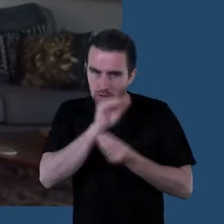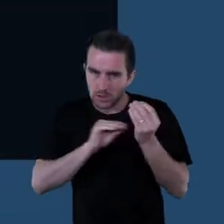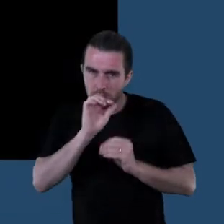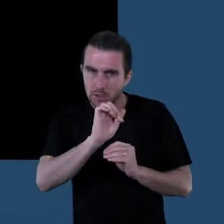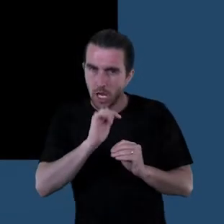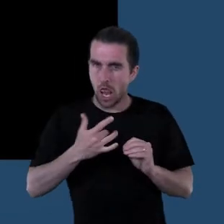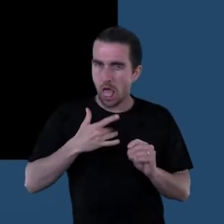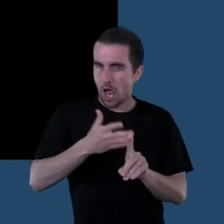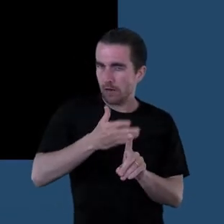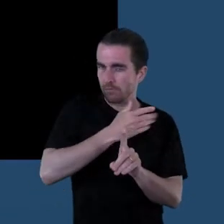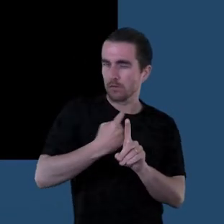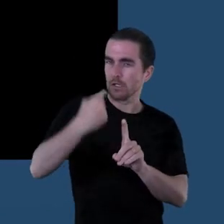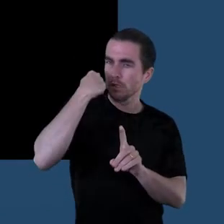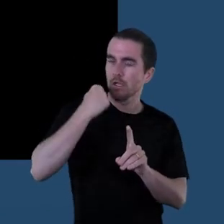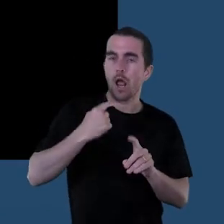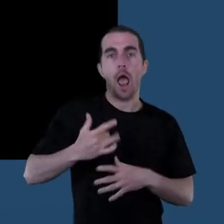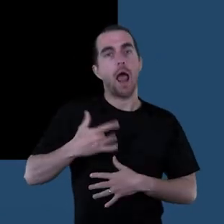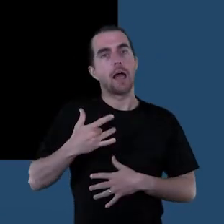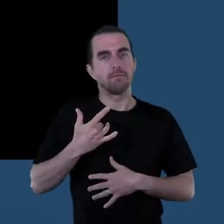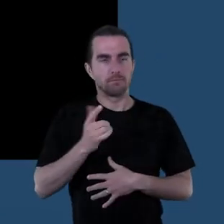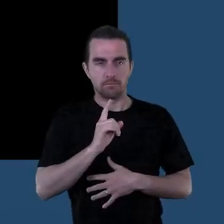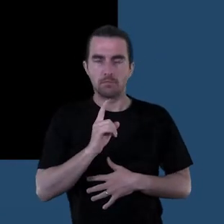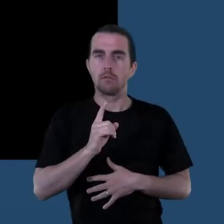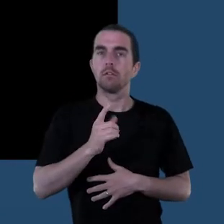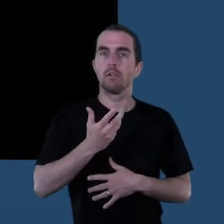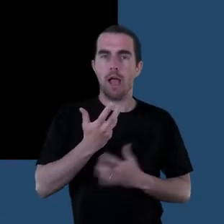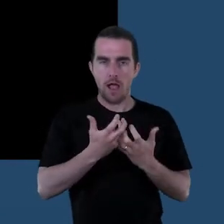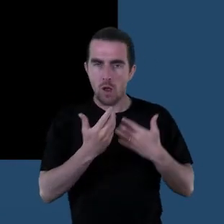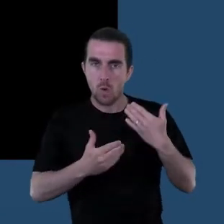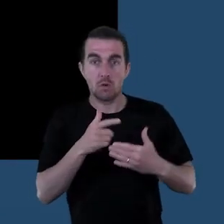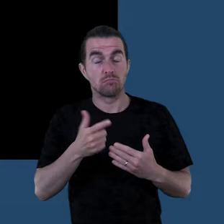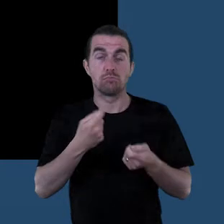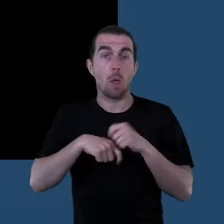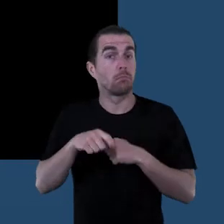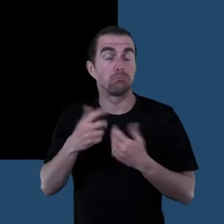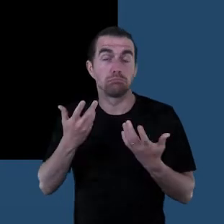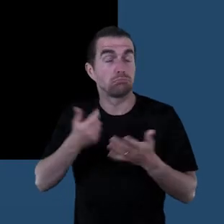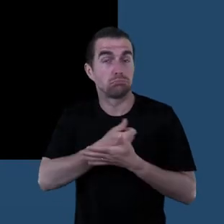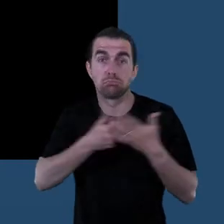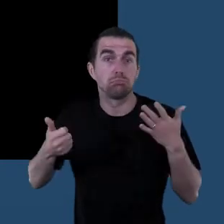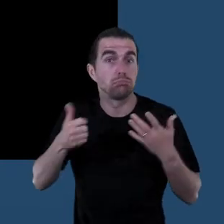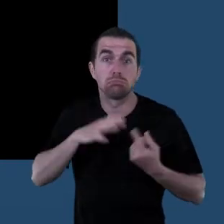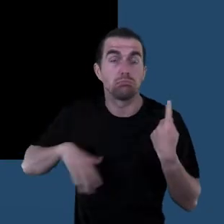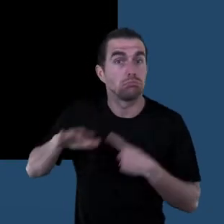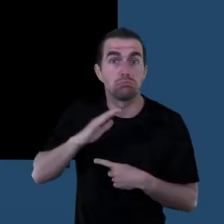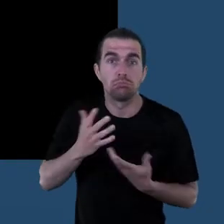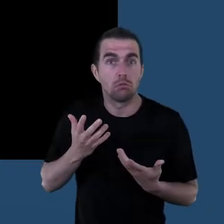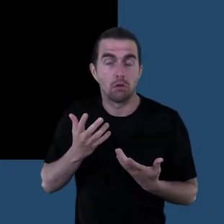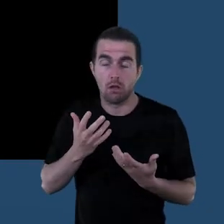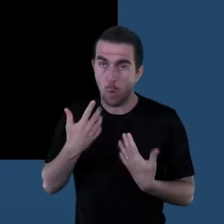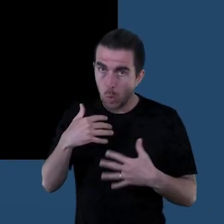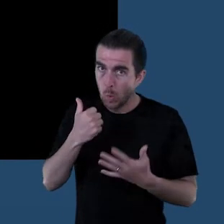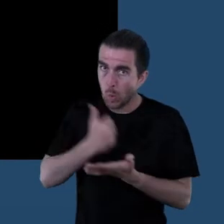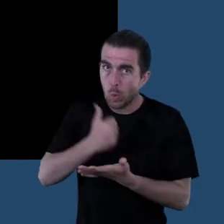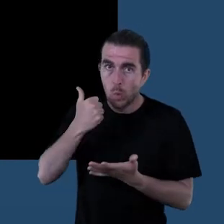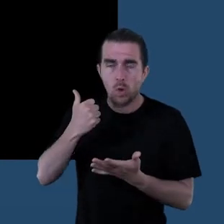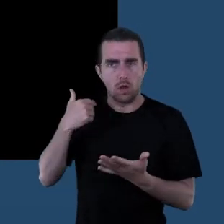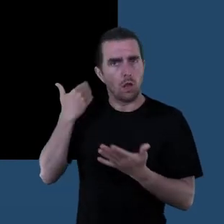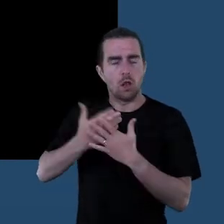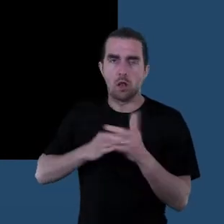Now, we do that routinely with the collections these days, it's standard. But the amount of information that we generate is just incredible. It is.